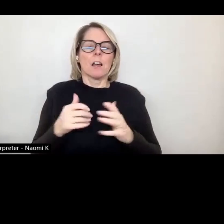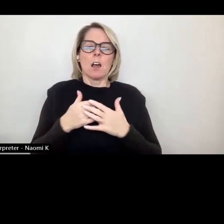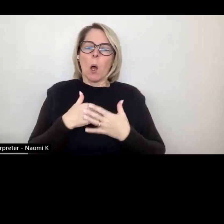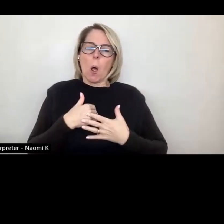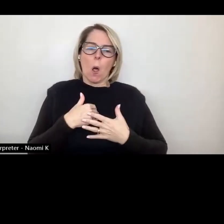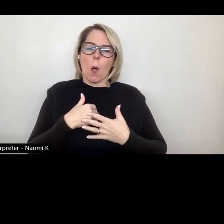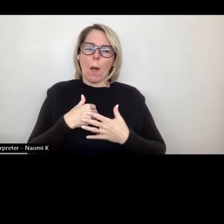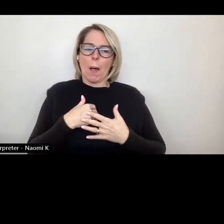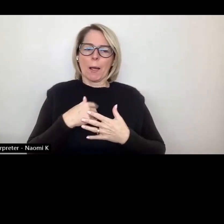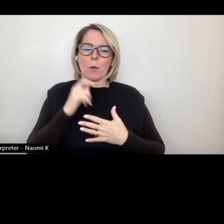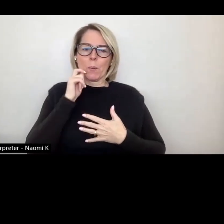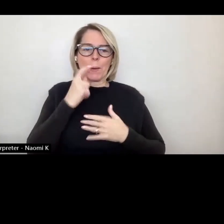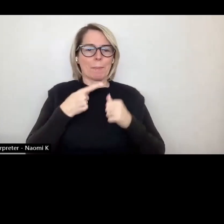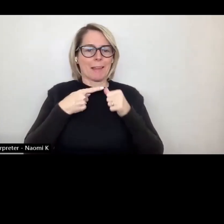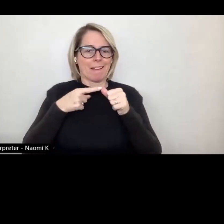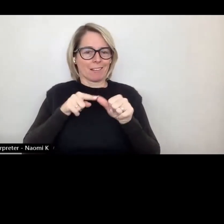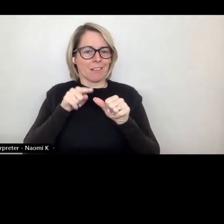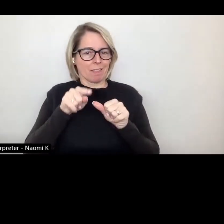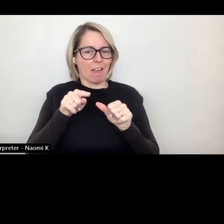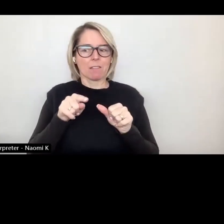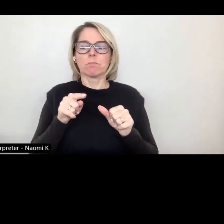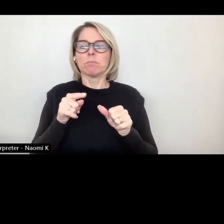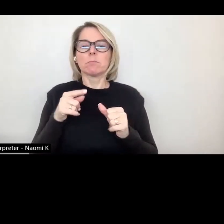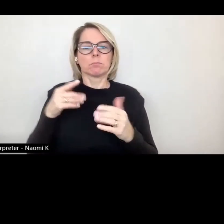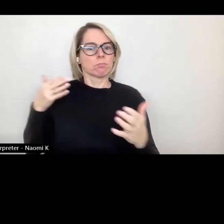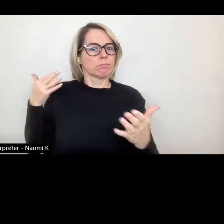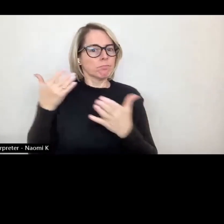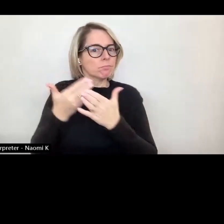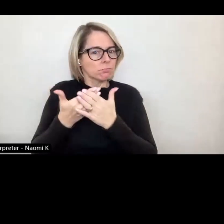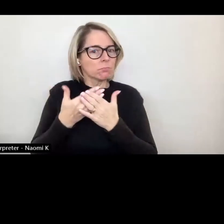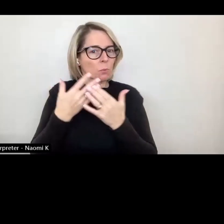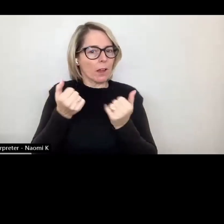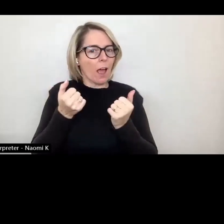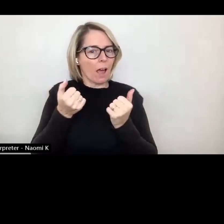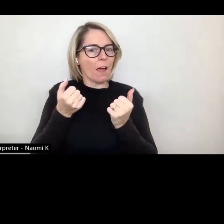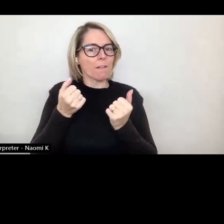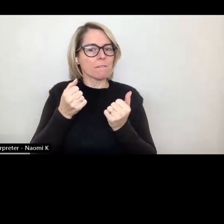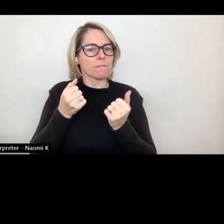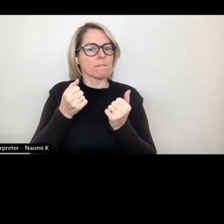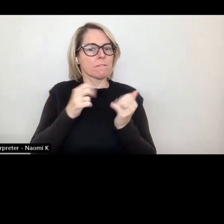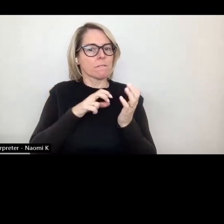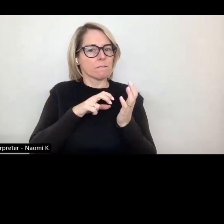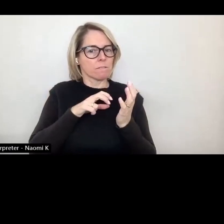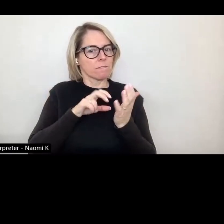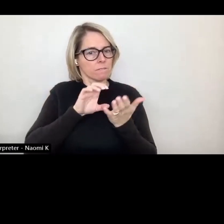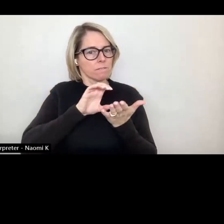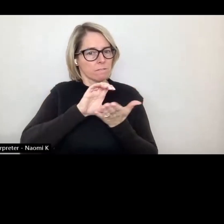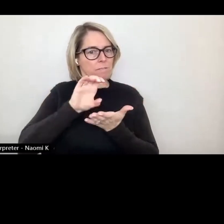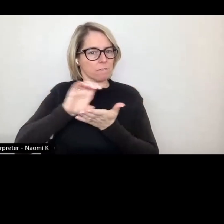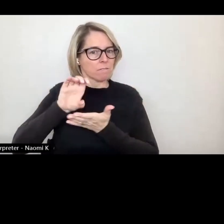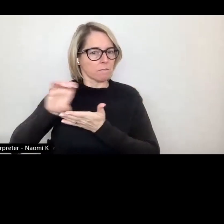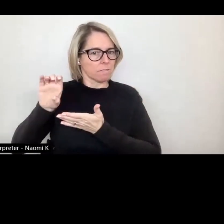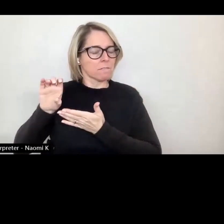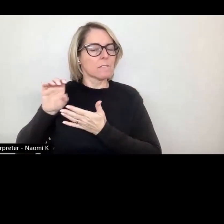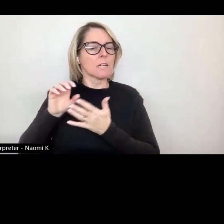The program allows for consortia to apply for this Grant Opportunity.